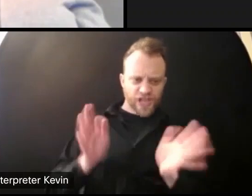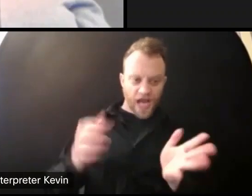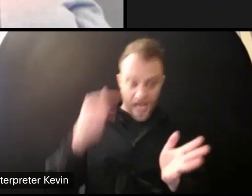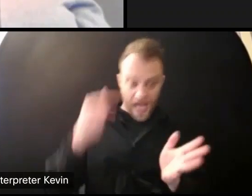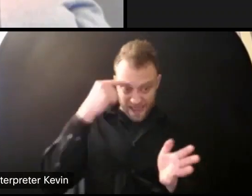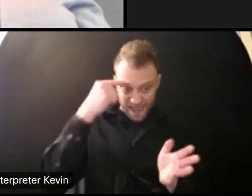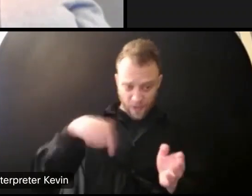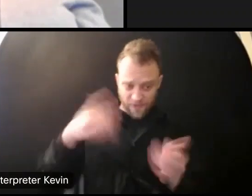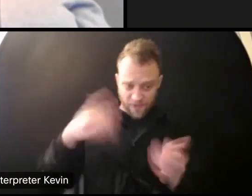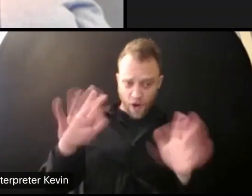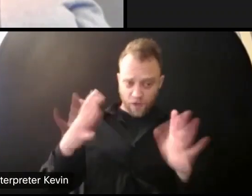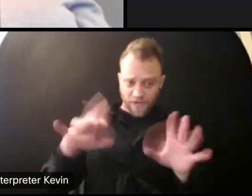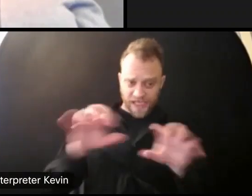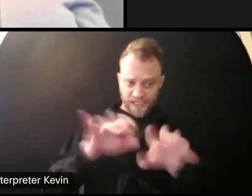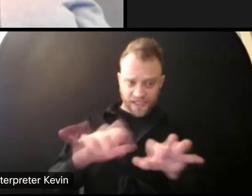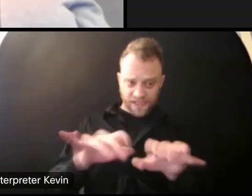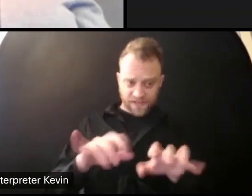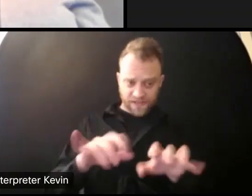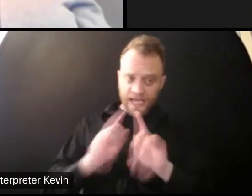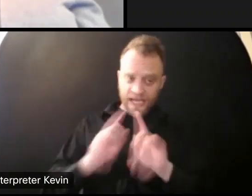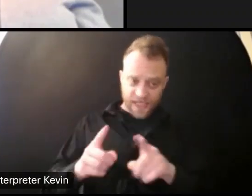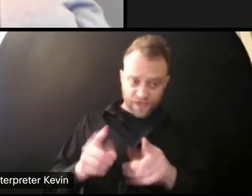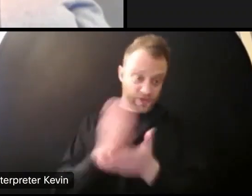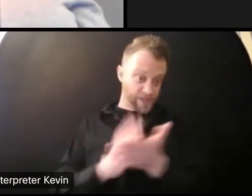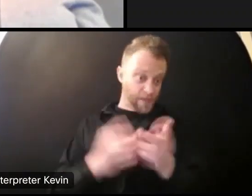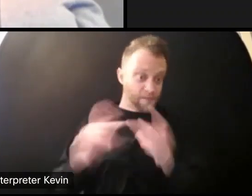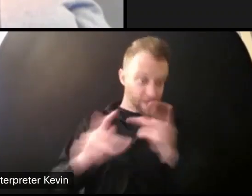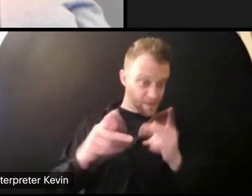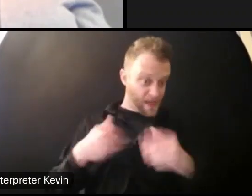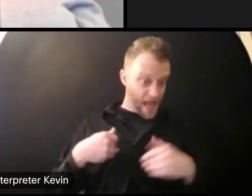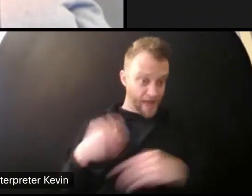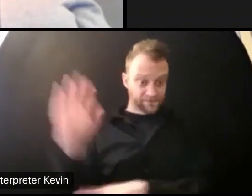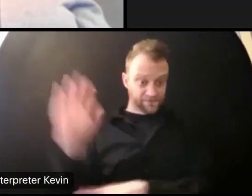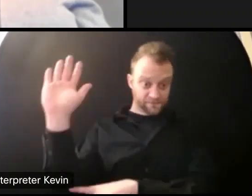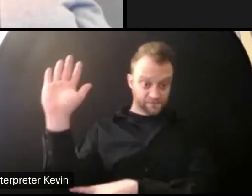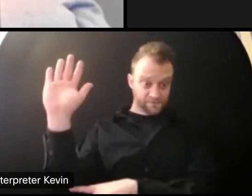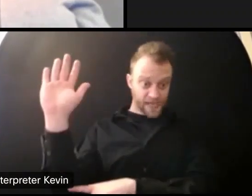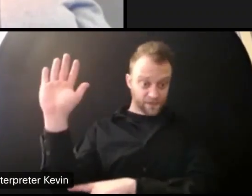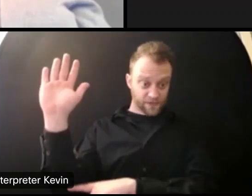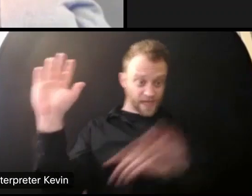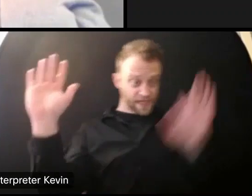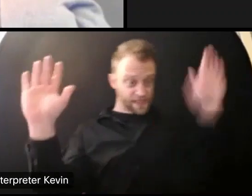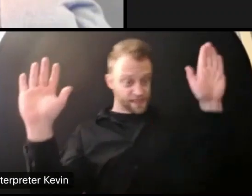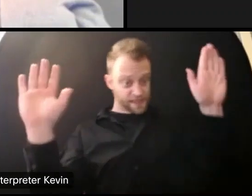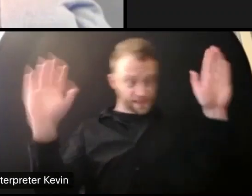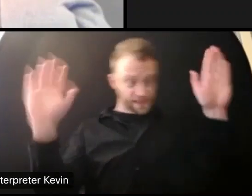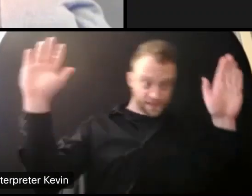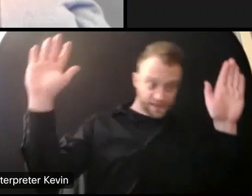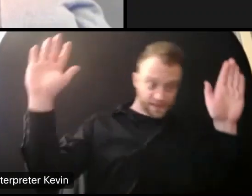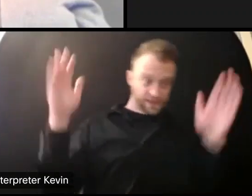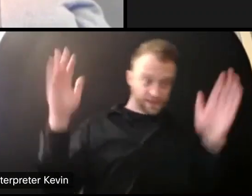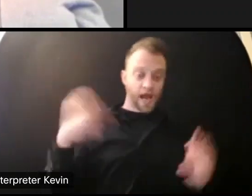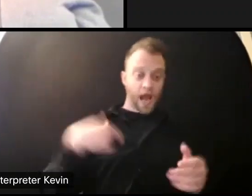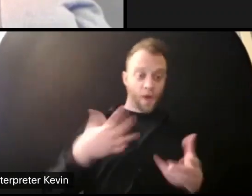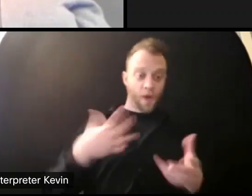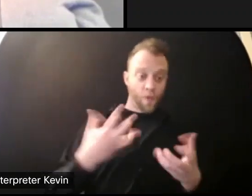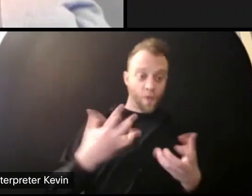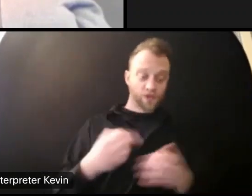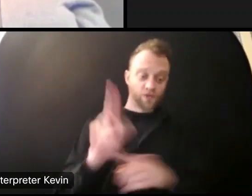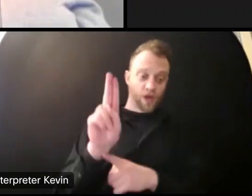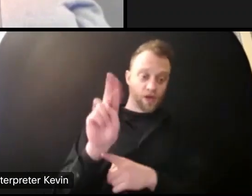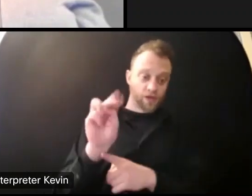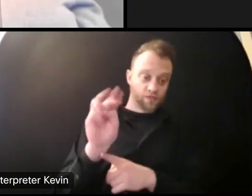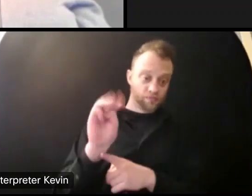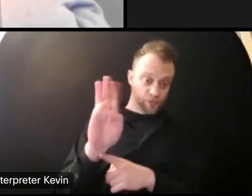do have some folks with their hands raised so I am going to unmute them. Instead of unmuting we